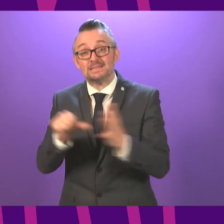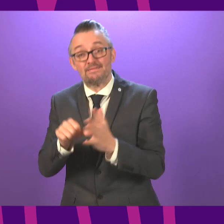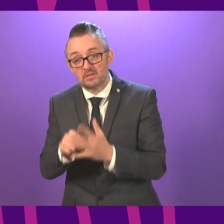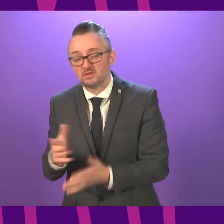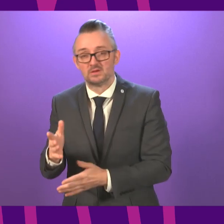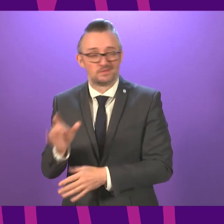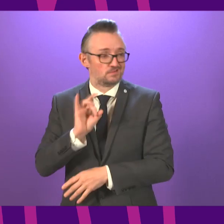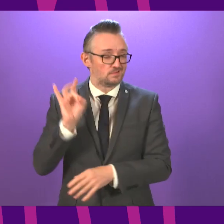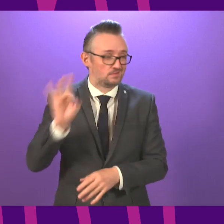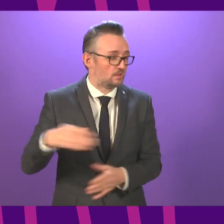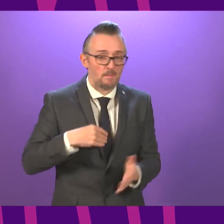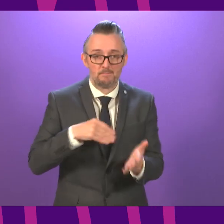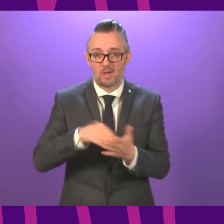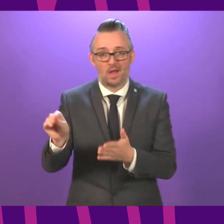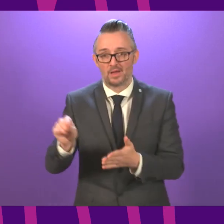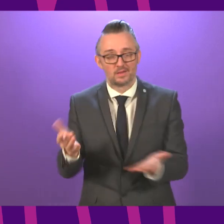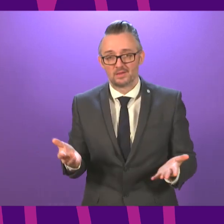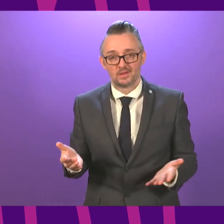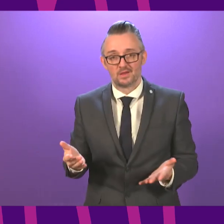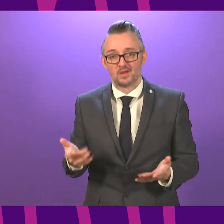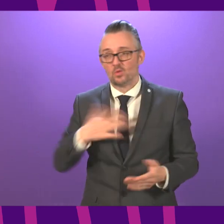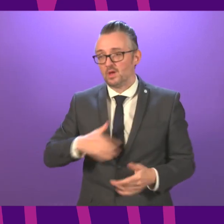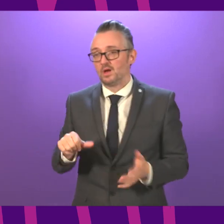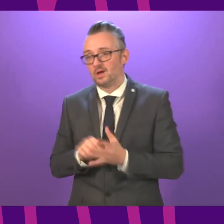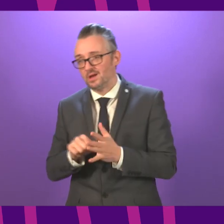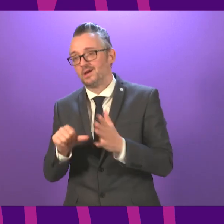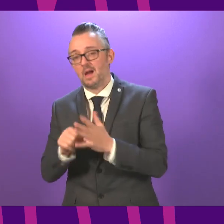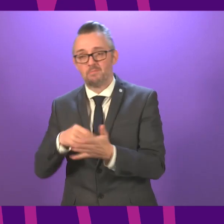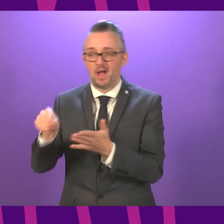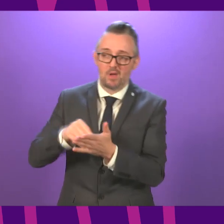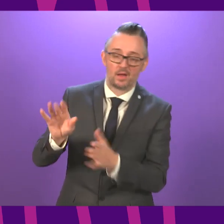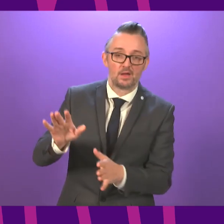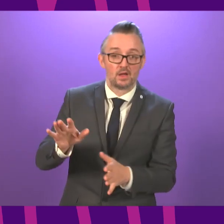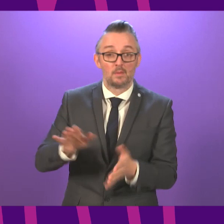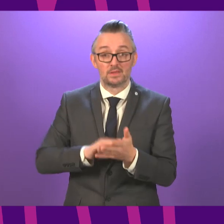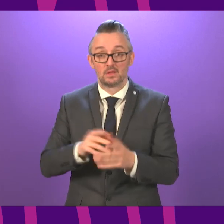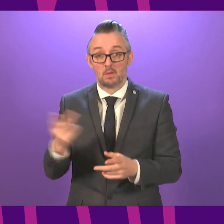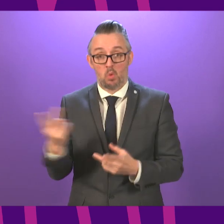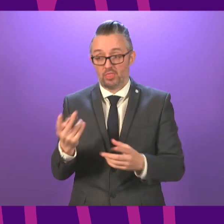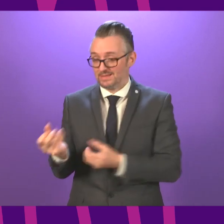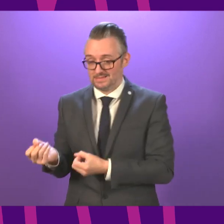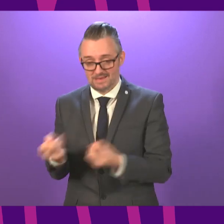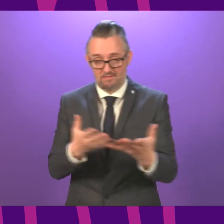lots of hoops to buy. In the circumstances, both sets of problems will be concerning.